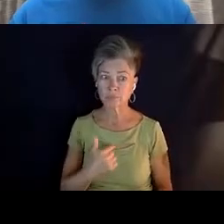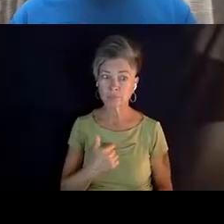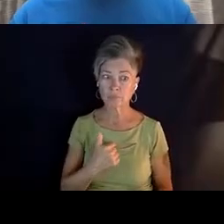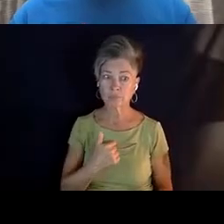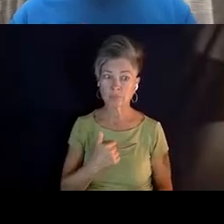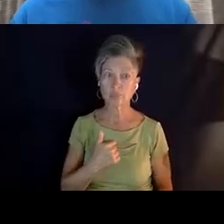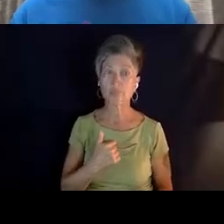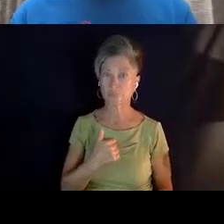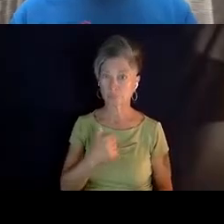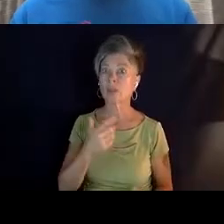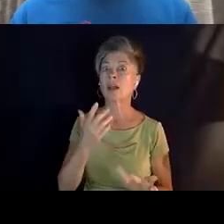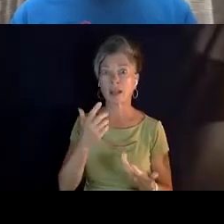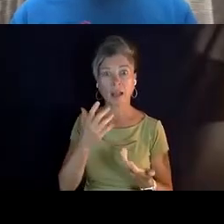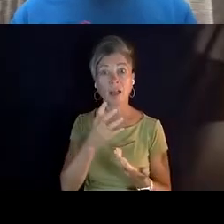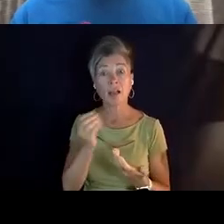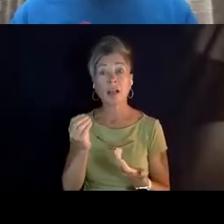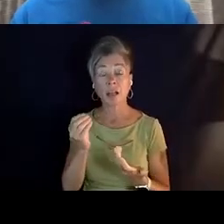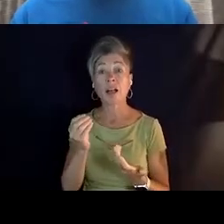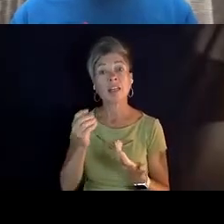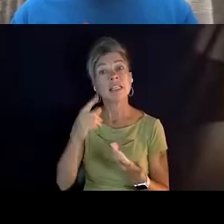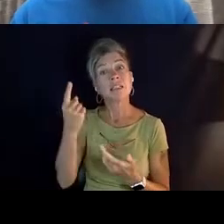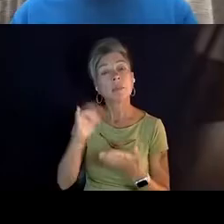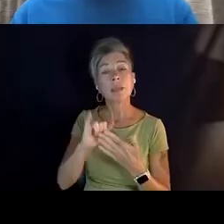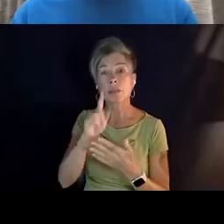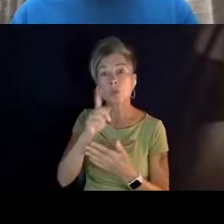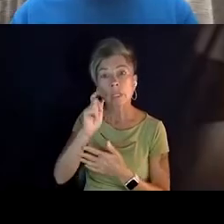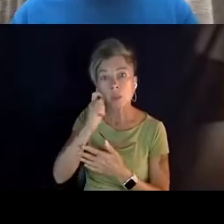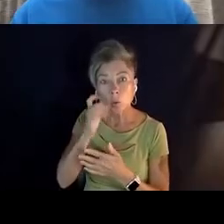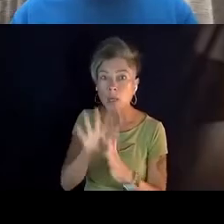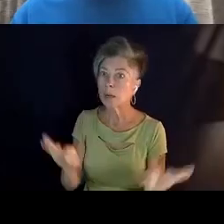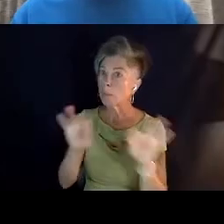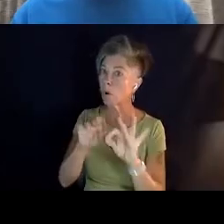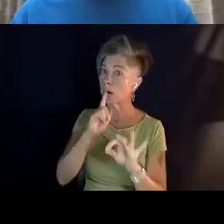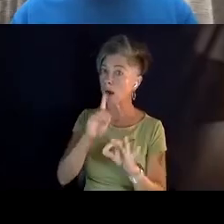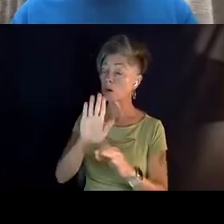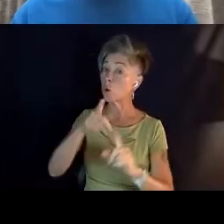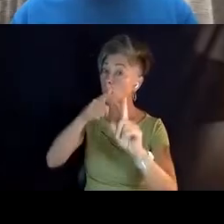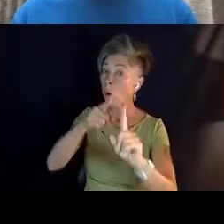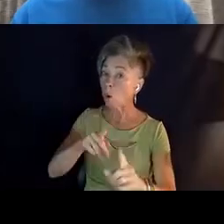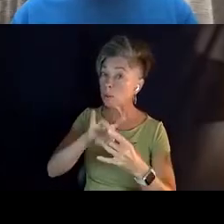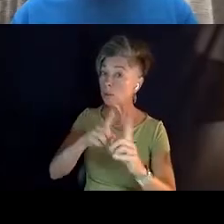but it's something that's really important. And what are your goals of care? What are you looking to accomplish?